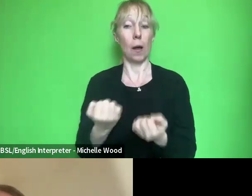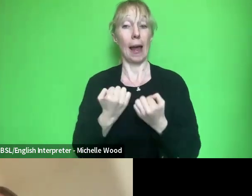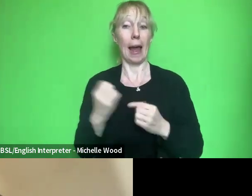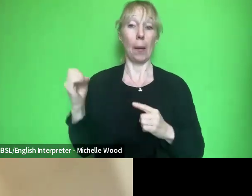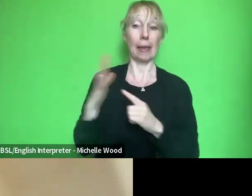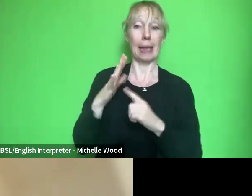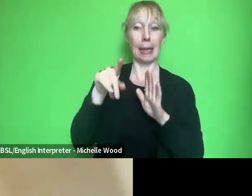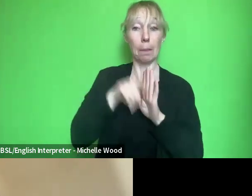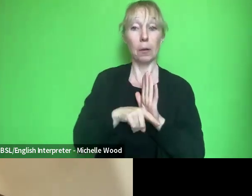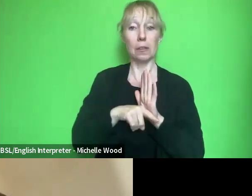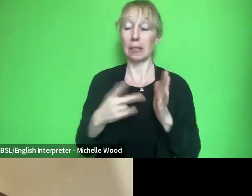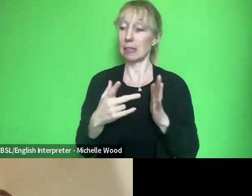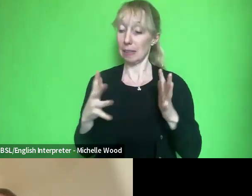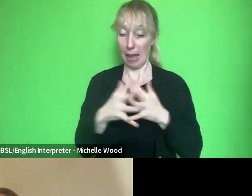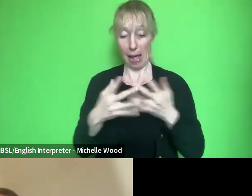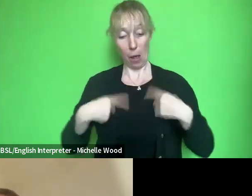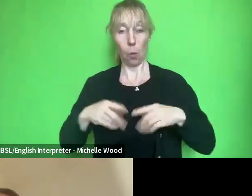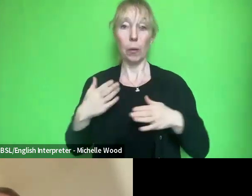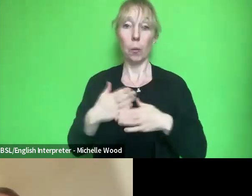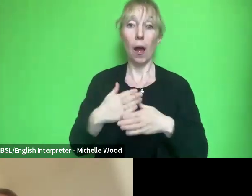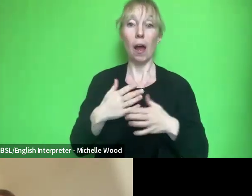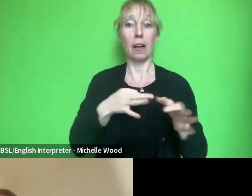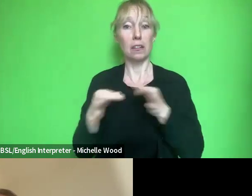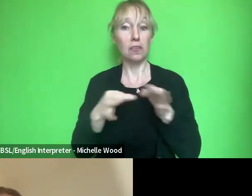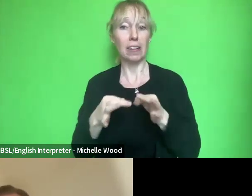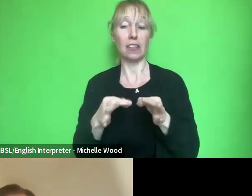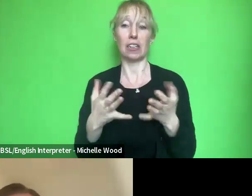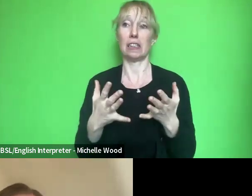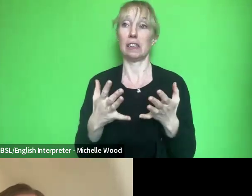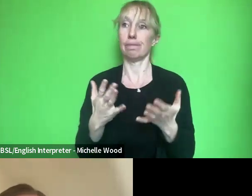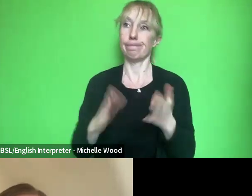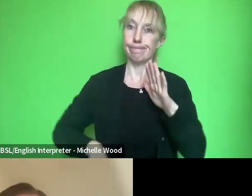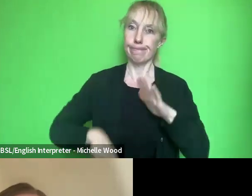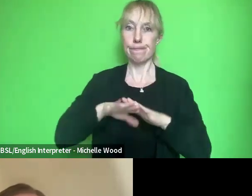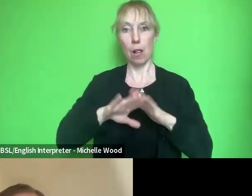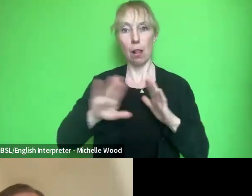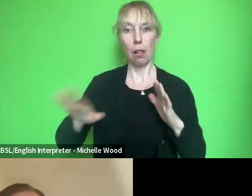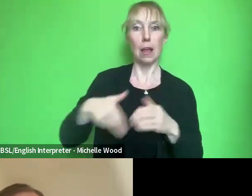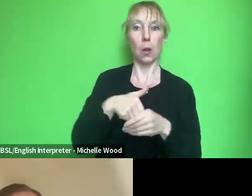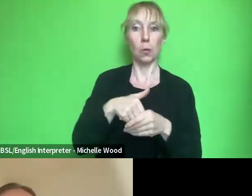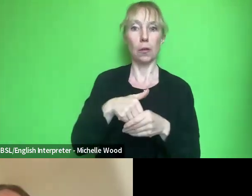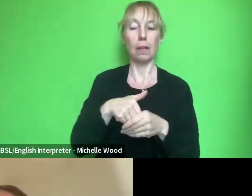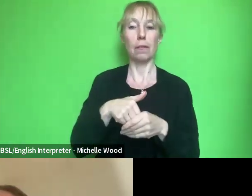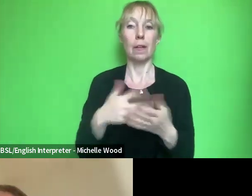ways of working strategies are all really inclusive. So a lot of kind of getting in